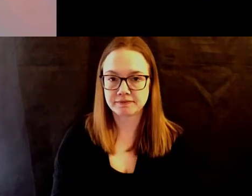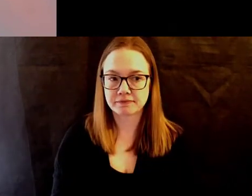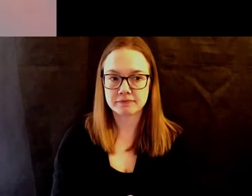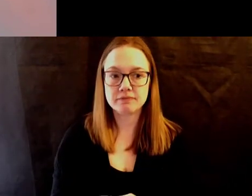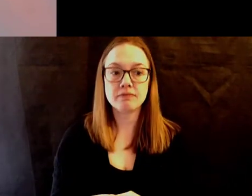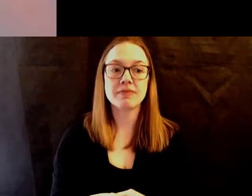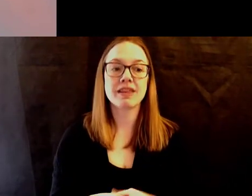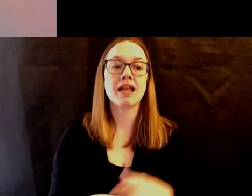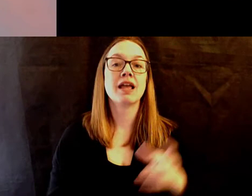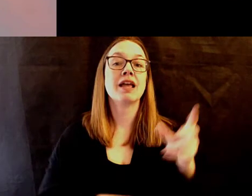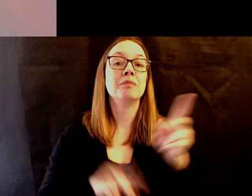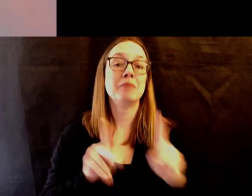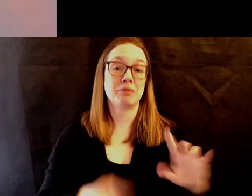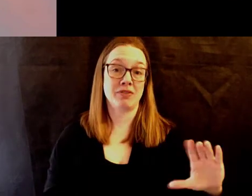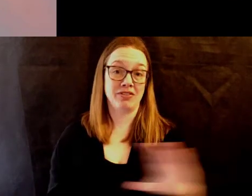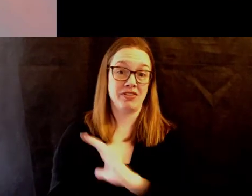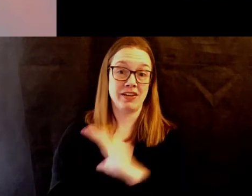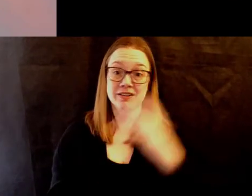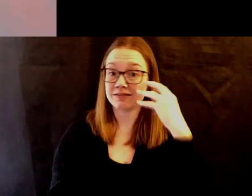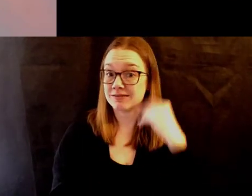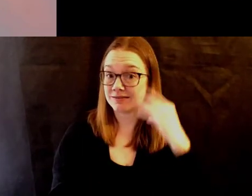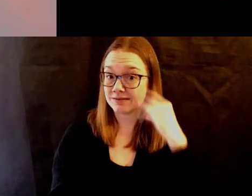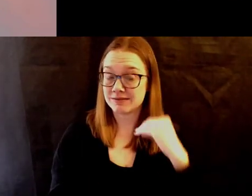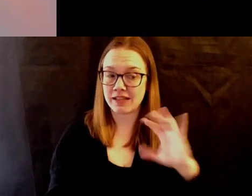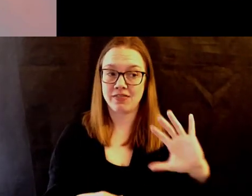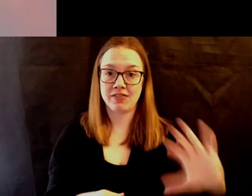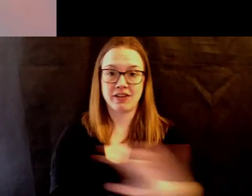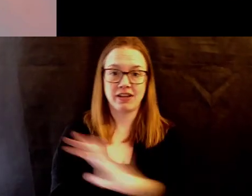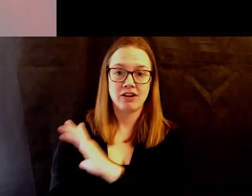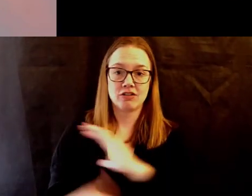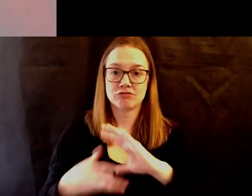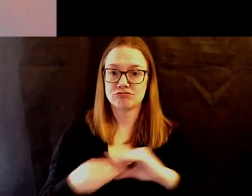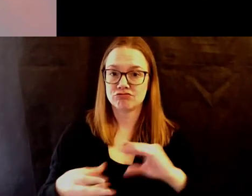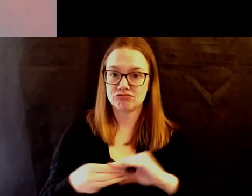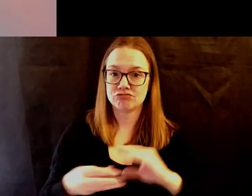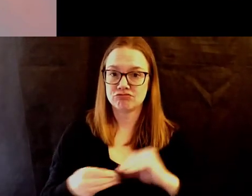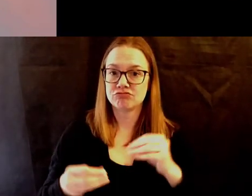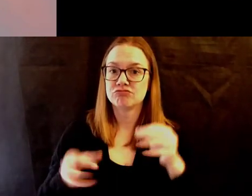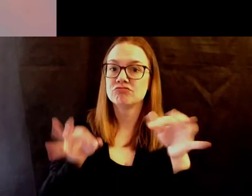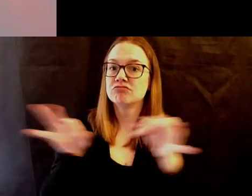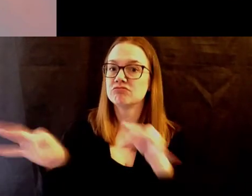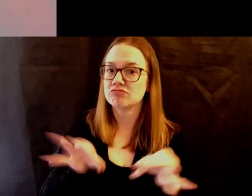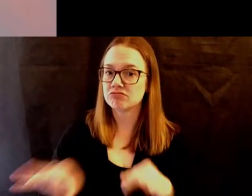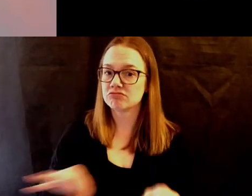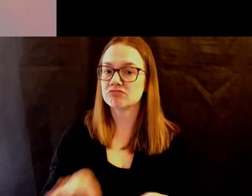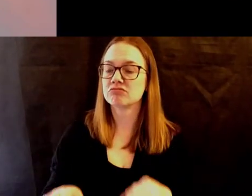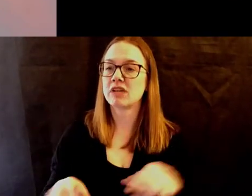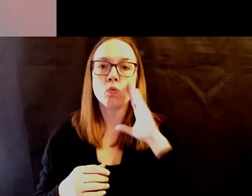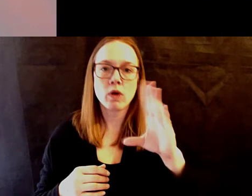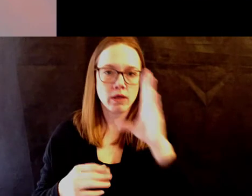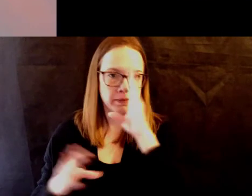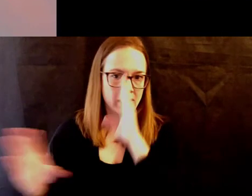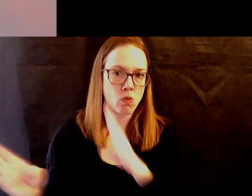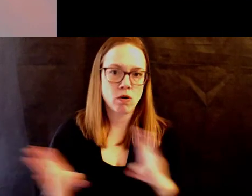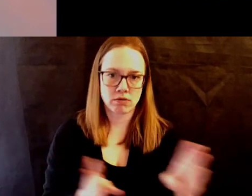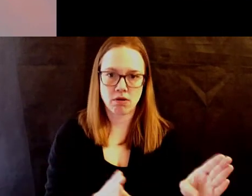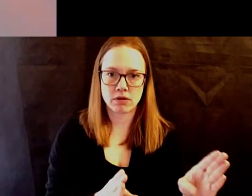And a lot of times it will be organized, and that's the benefit of having some relationship